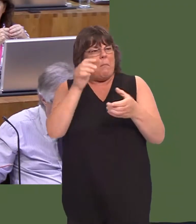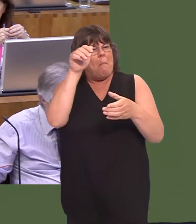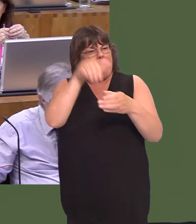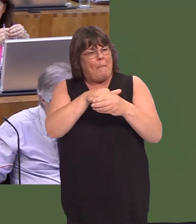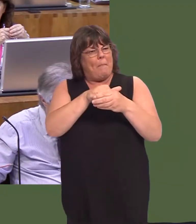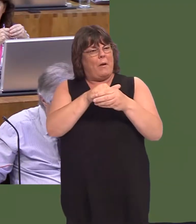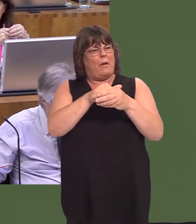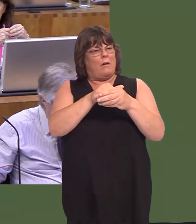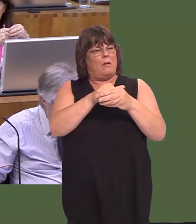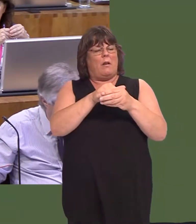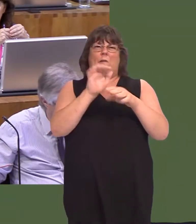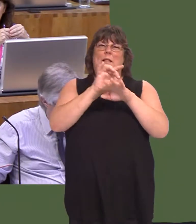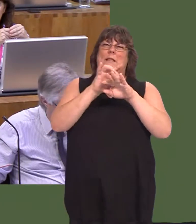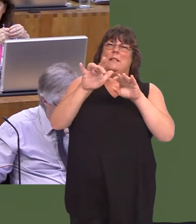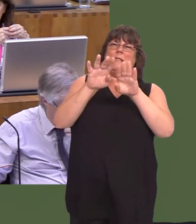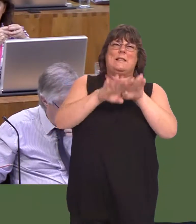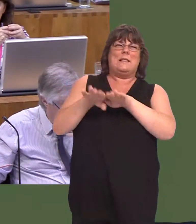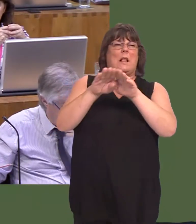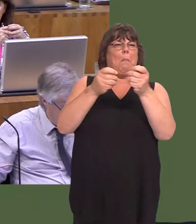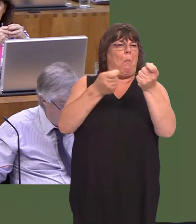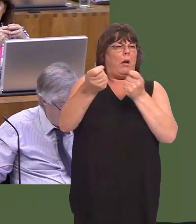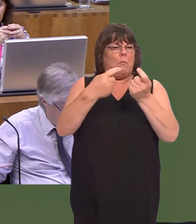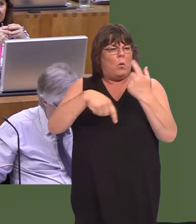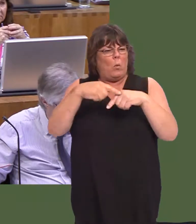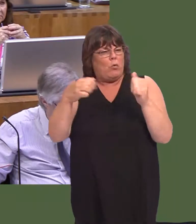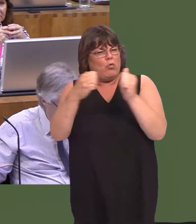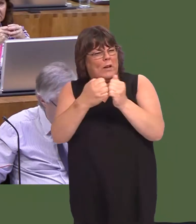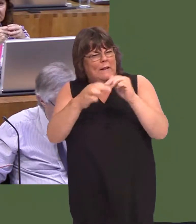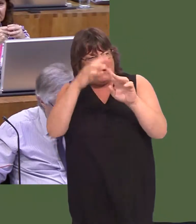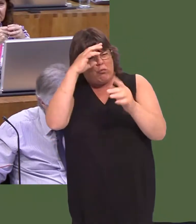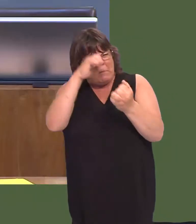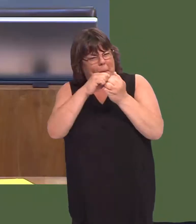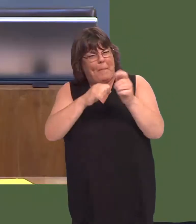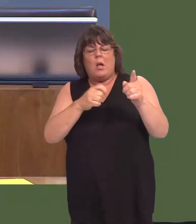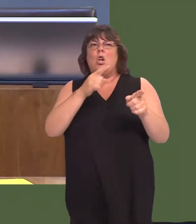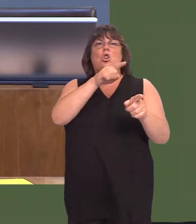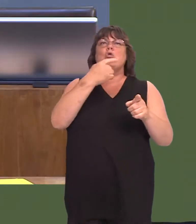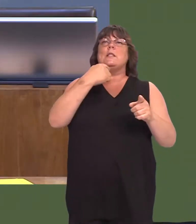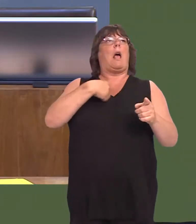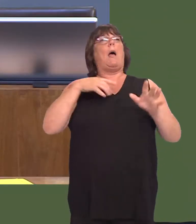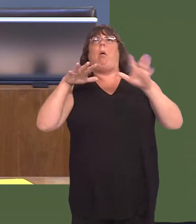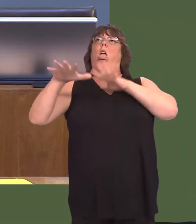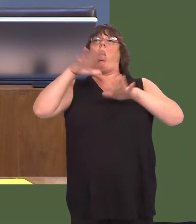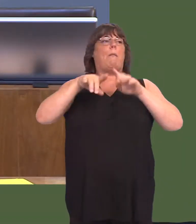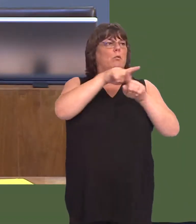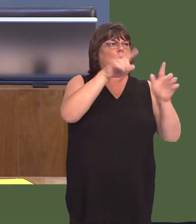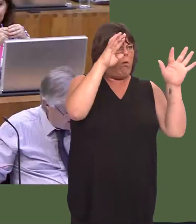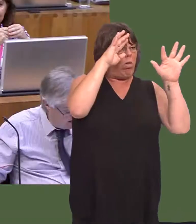market without being a member of the EU. That is what we agreed, if she remembers that. She accuses me of being all over the place. Sheís forgotten that.